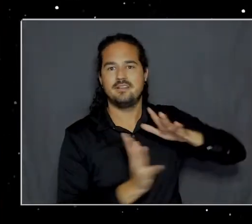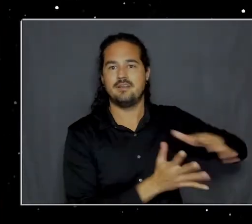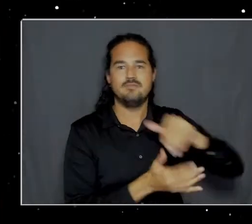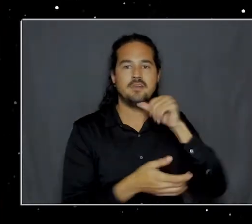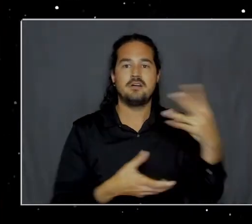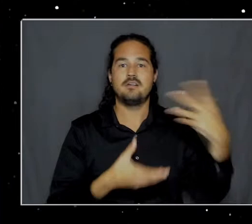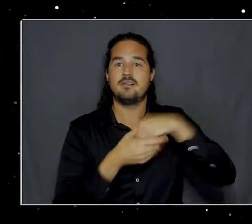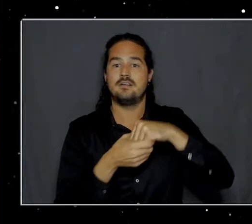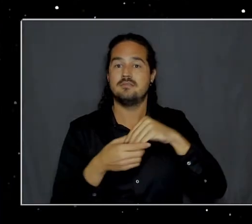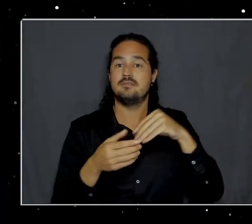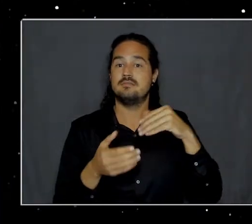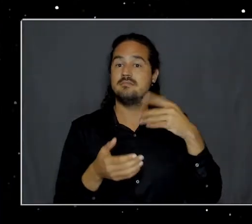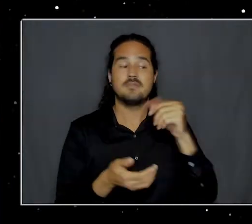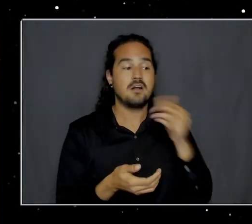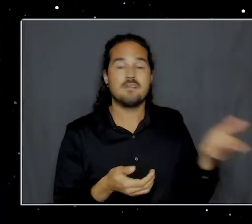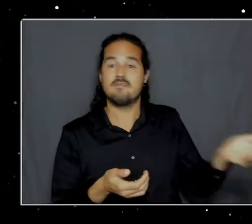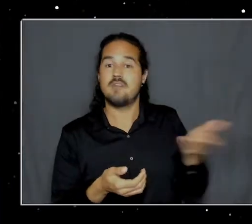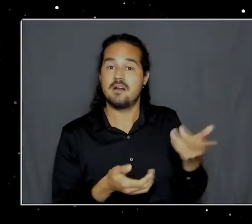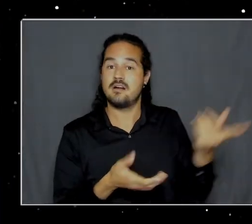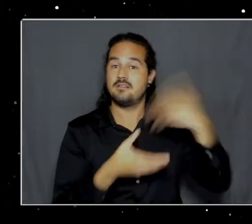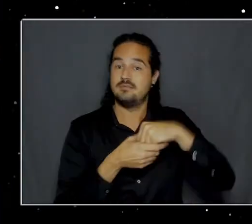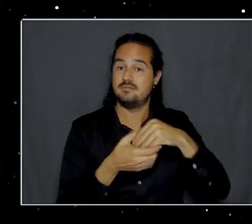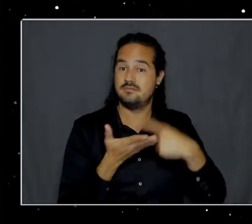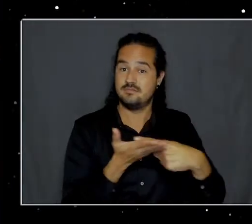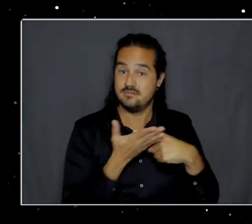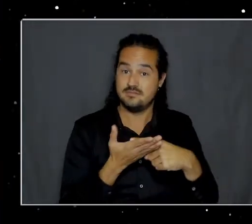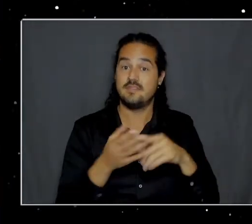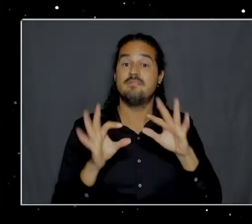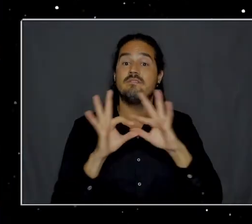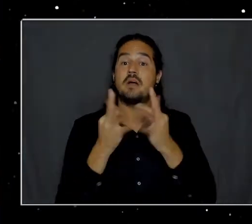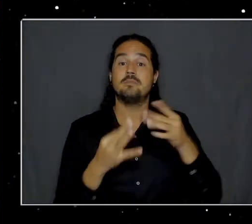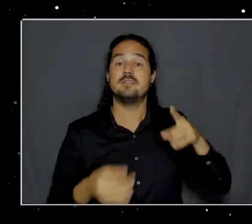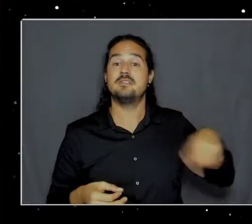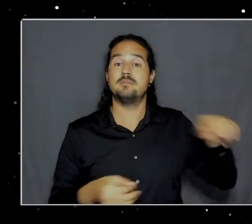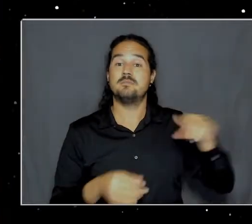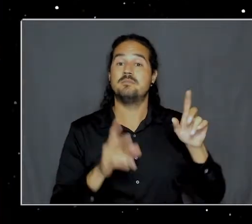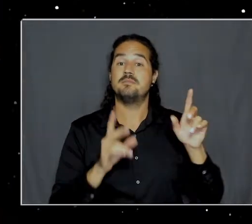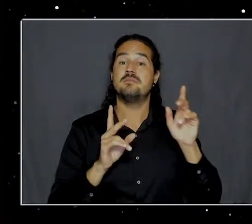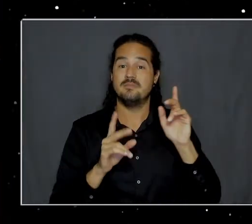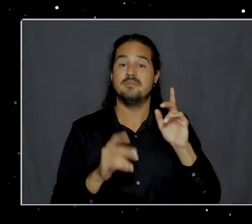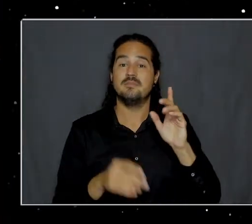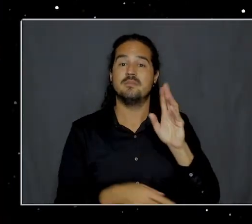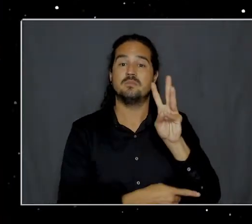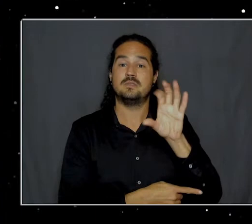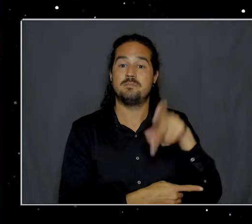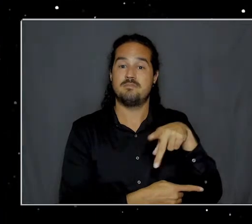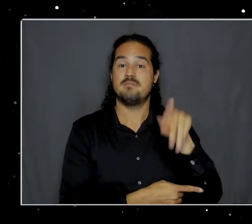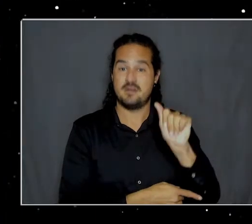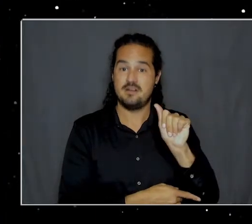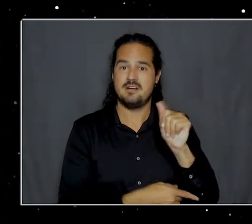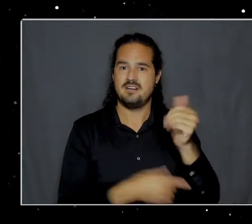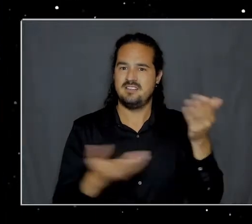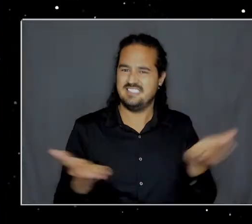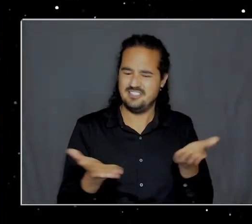TABLE, AND THE FAMILIES OF THE COALITION FOR POLICE ACCOUNTABILITY WERE THERE EVERY STEP OF THE WAY. ENOKA HERAT: AND ALTHOUGH THESE NEW LAWS